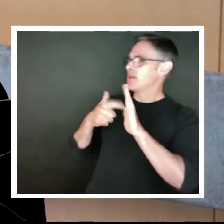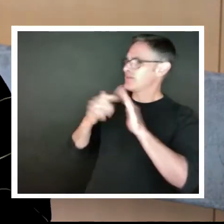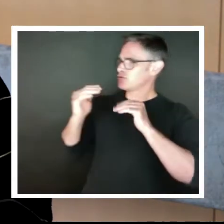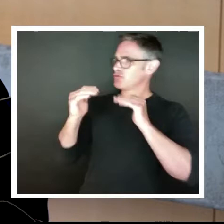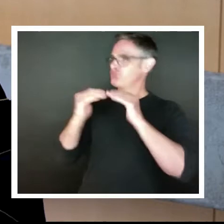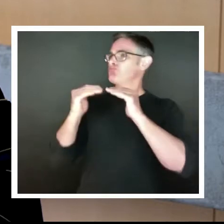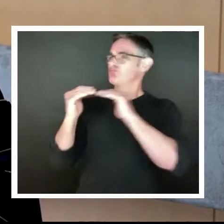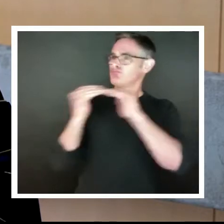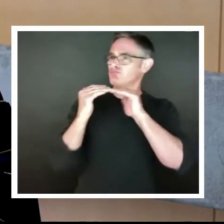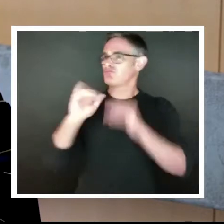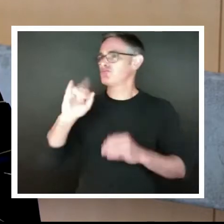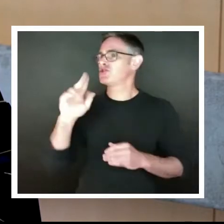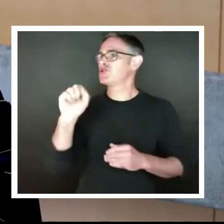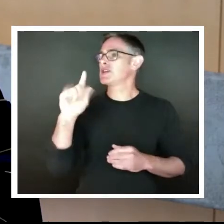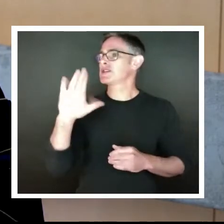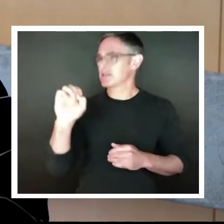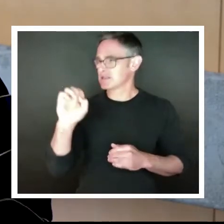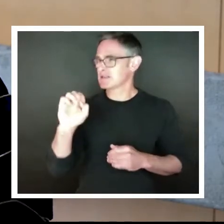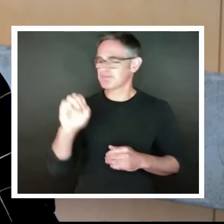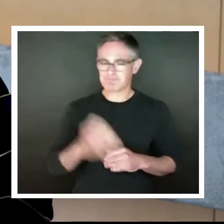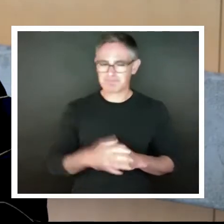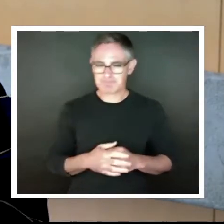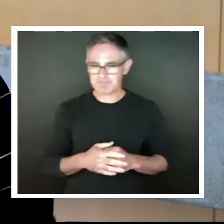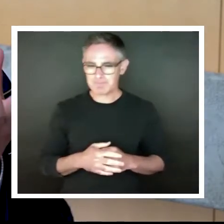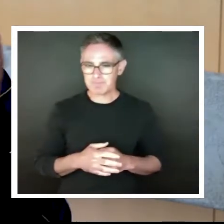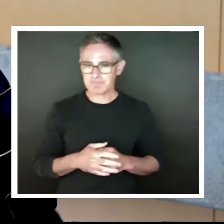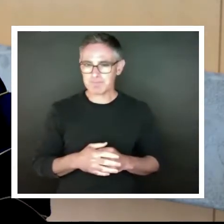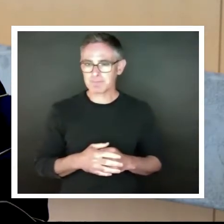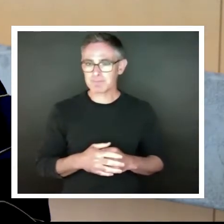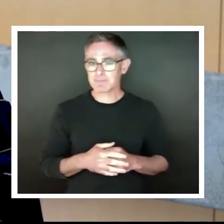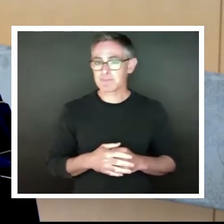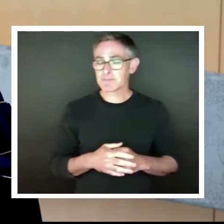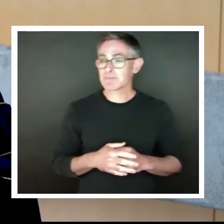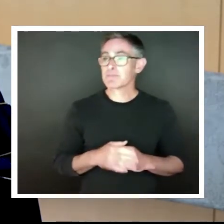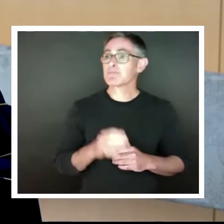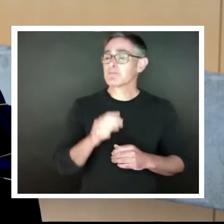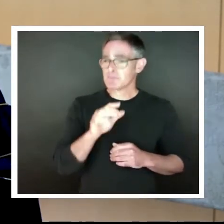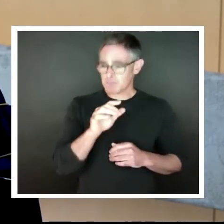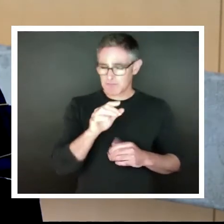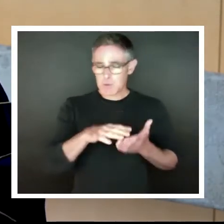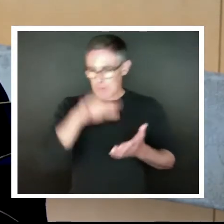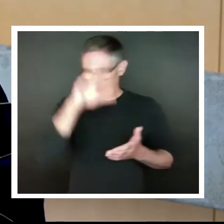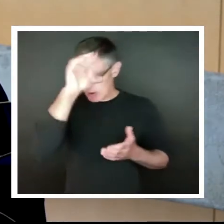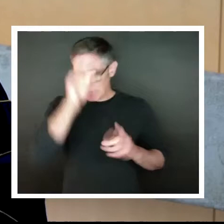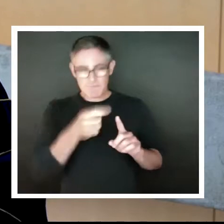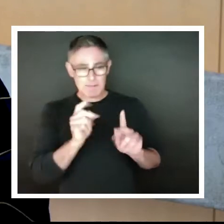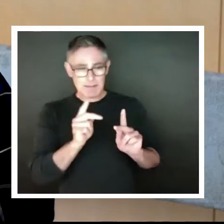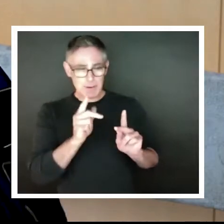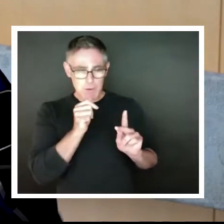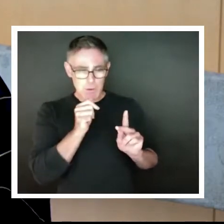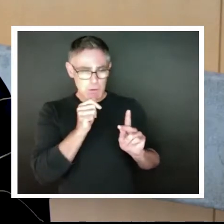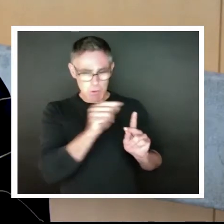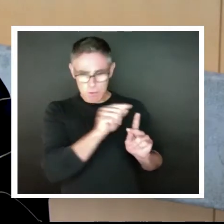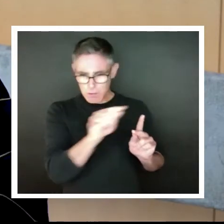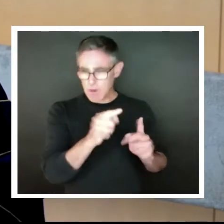Speak truth to ignorance. Learning from those who come from very different life experiences than our own not only brings us closer